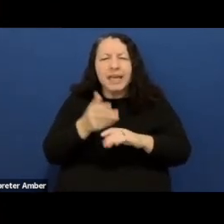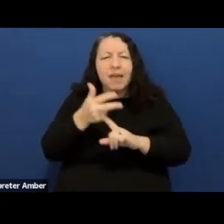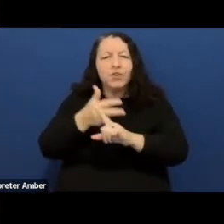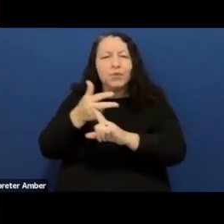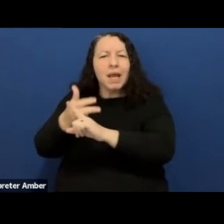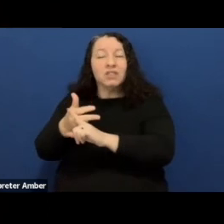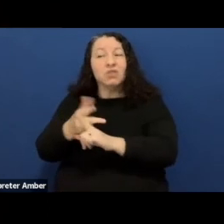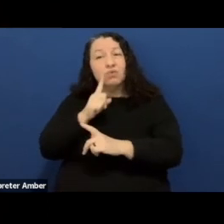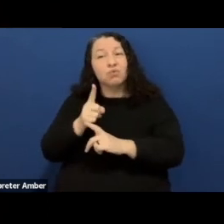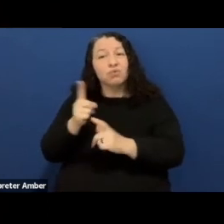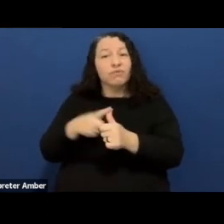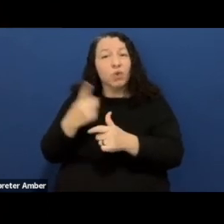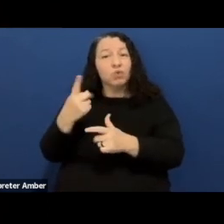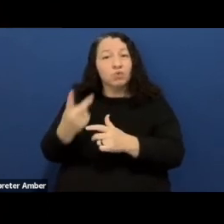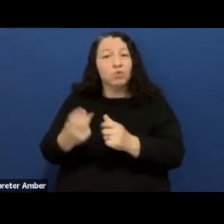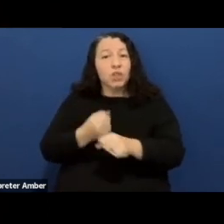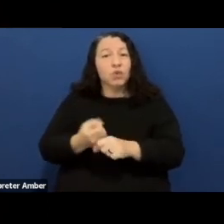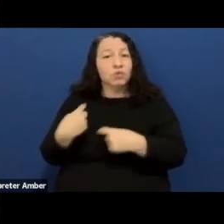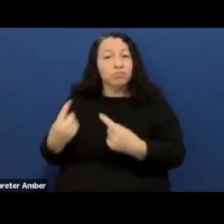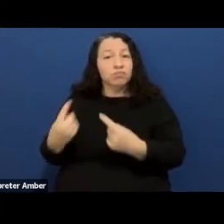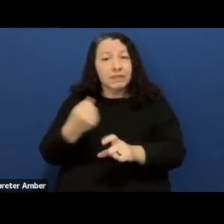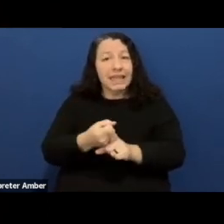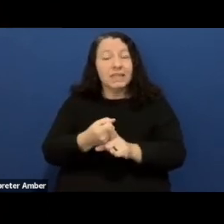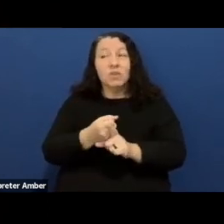every three months or so, and that’s been true over these first two years of